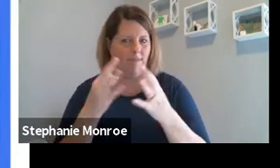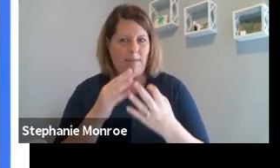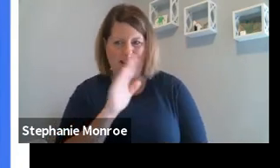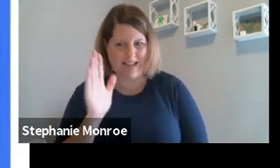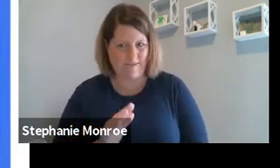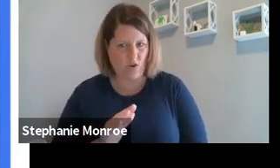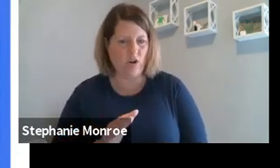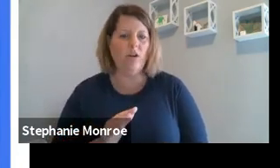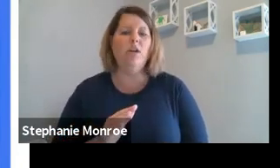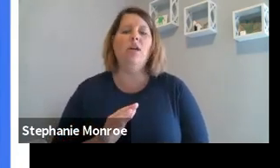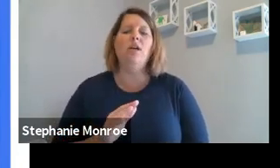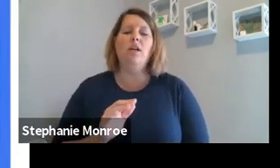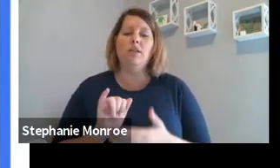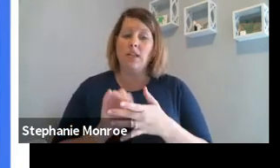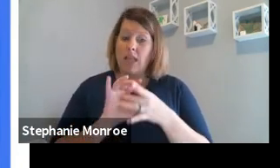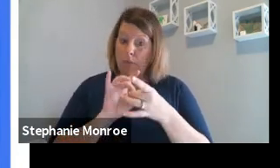Does the relationship fall under domestic violence?